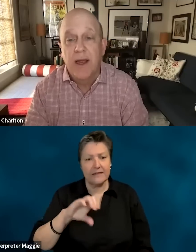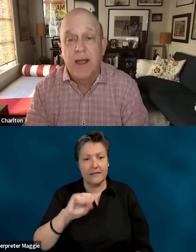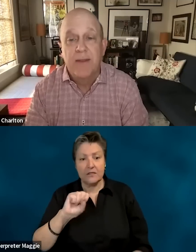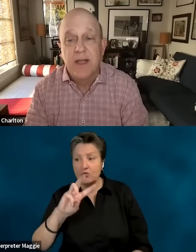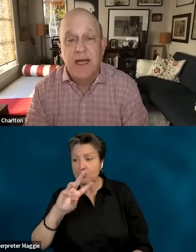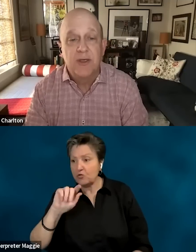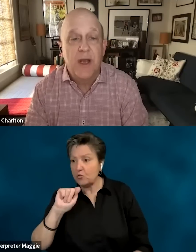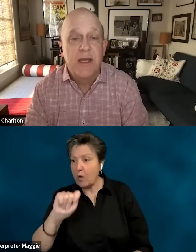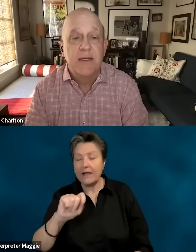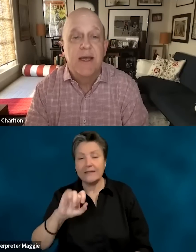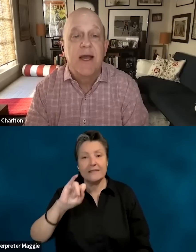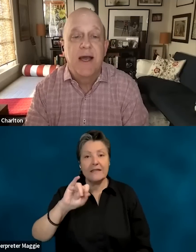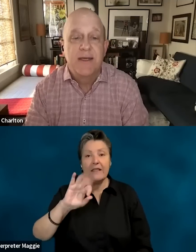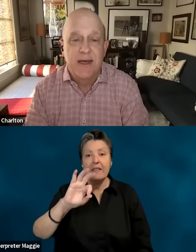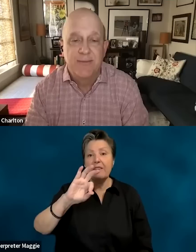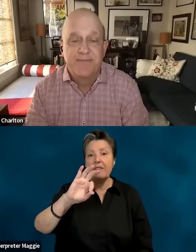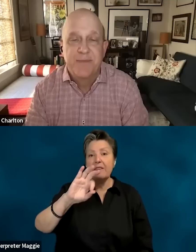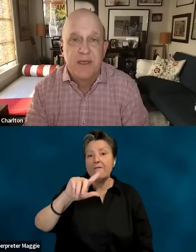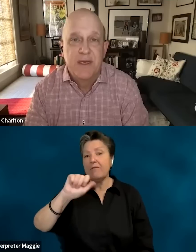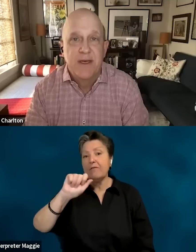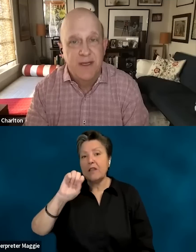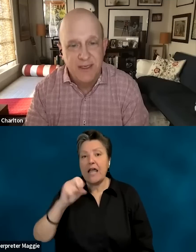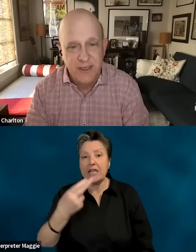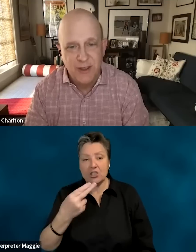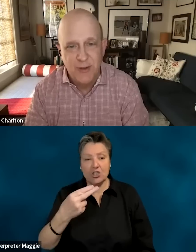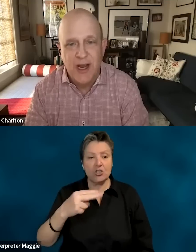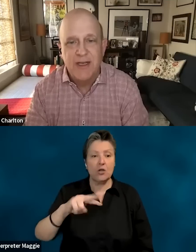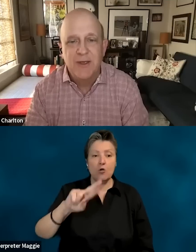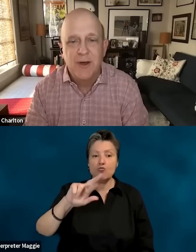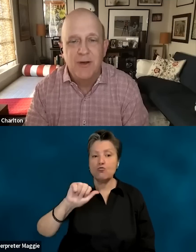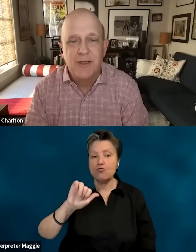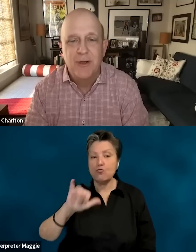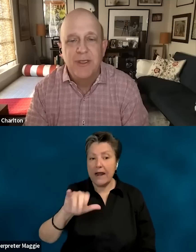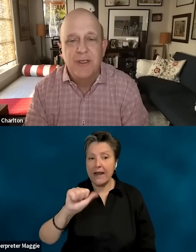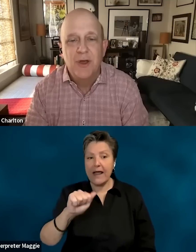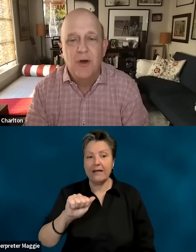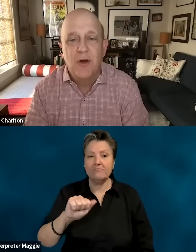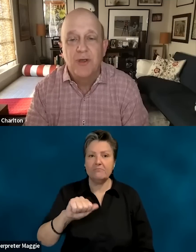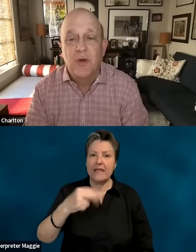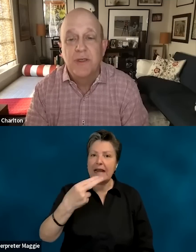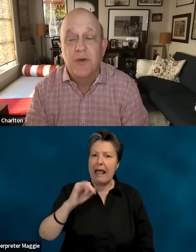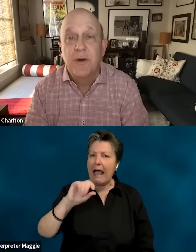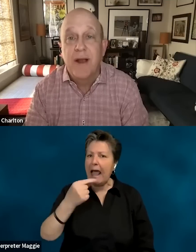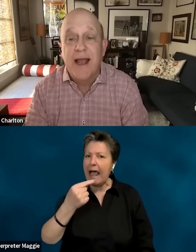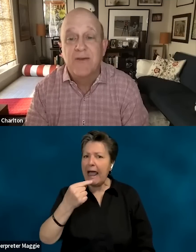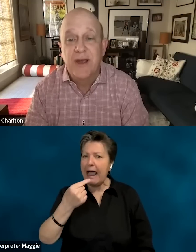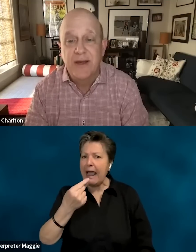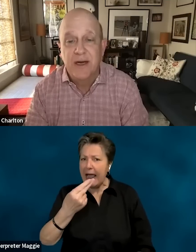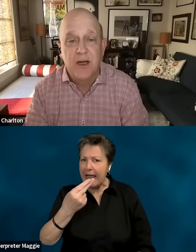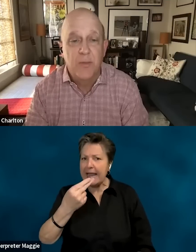"Raya and The Last Dragon" and "Hightown". In addition to her acting duties, Jona also runs Career ACTivate,